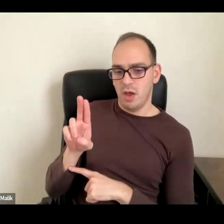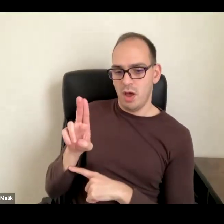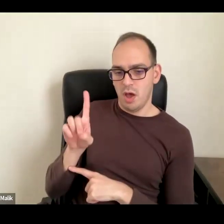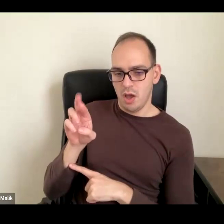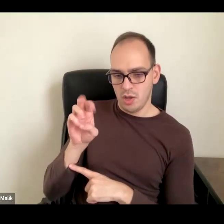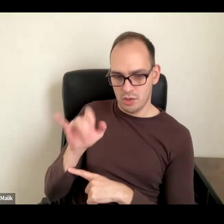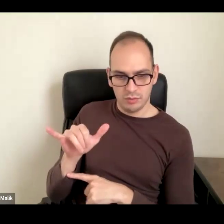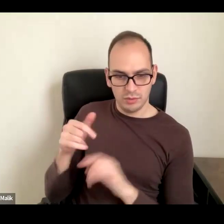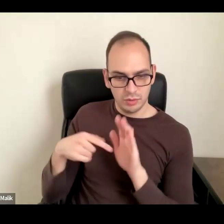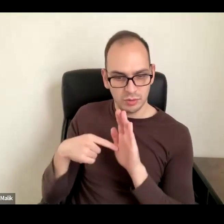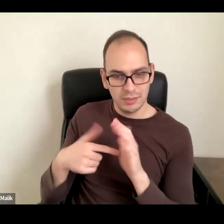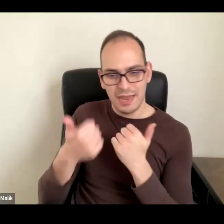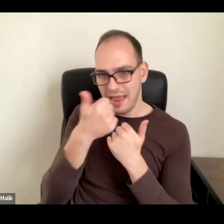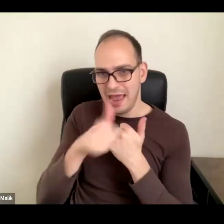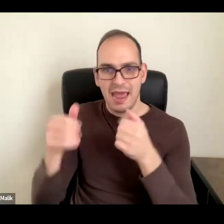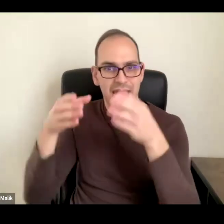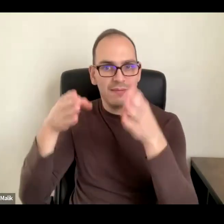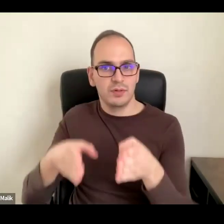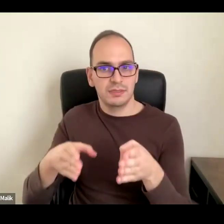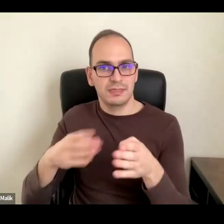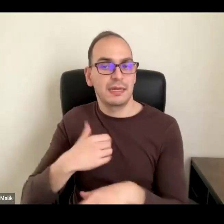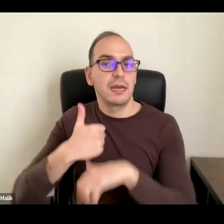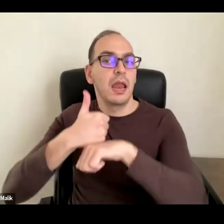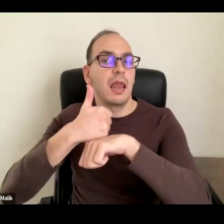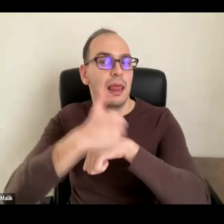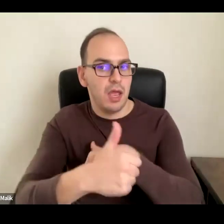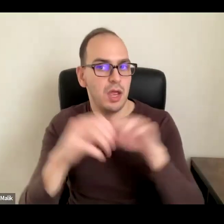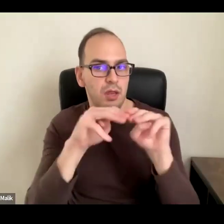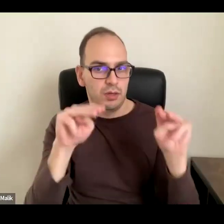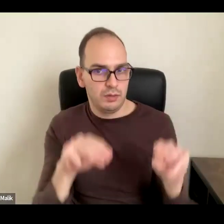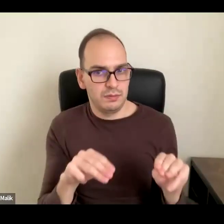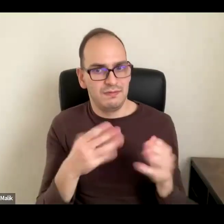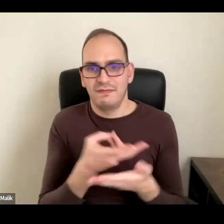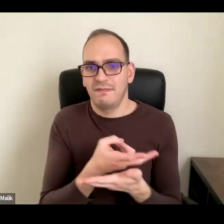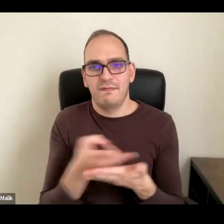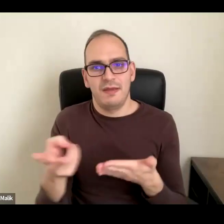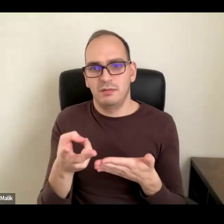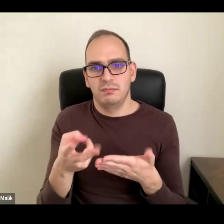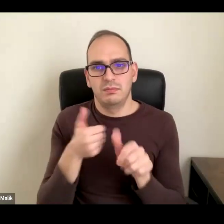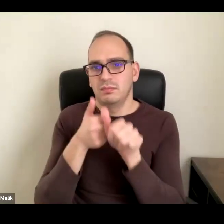um any person can allege that a museum has failed to comply with NAGPRA, and that could